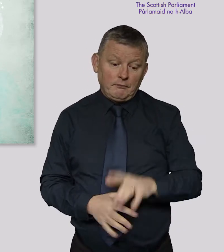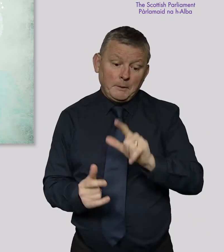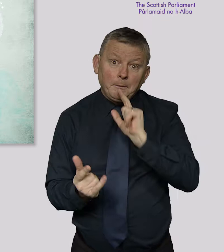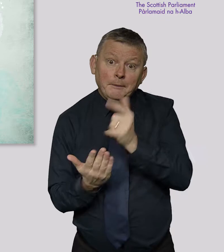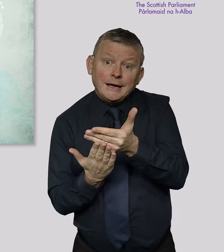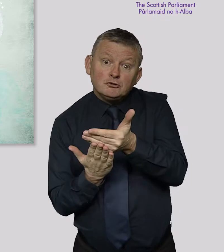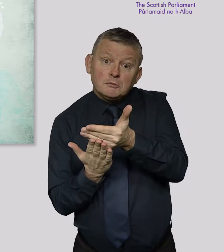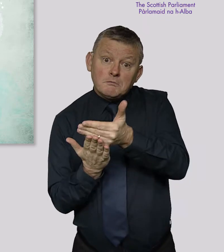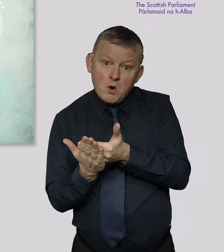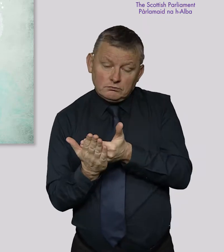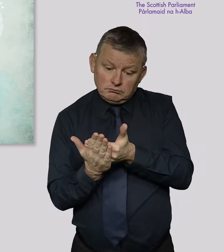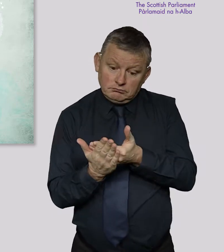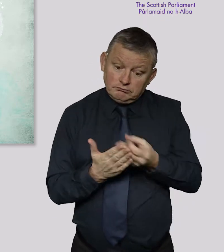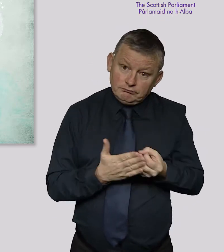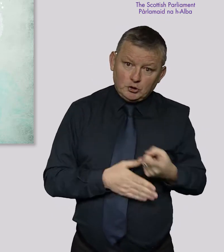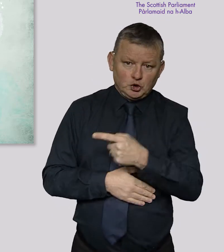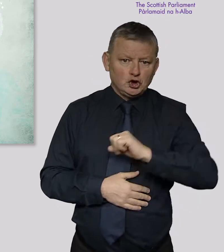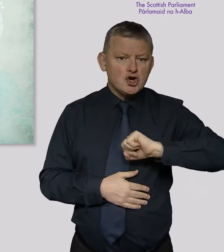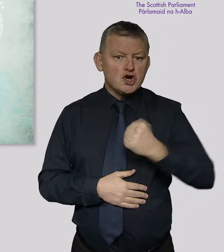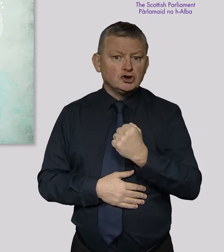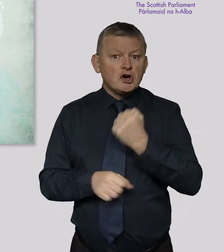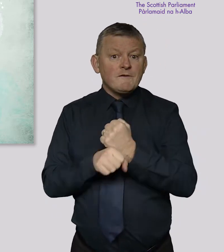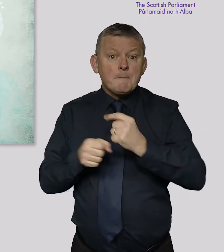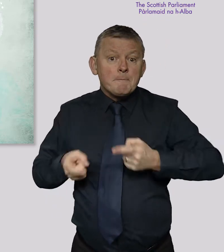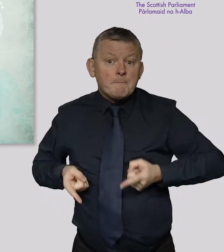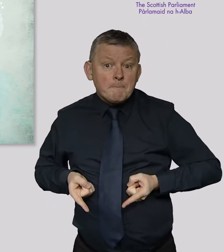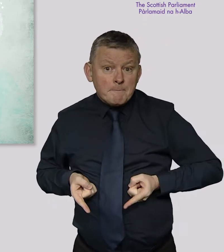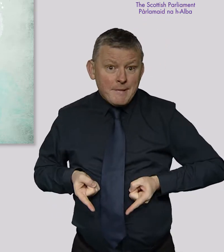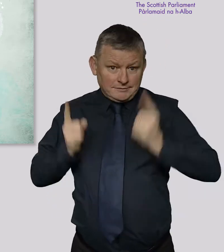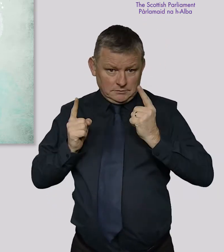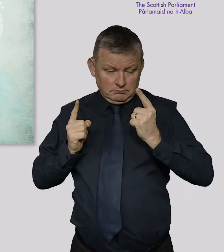These reports are sent to the relevant Scottish Government Minister (or Ministers)